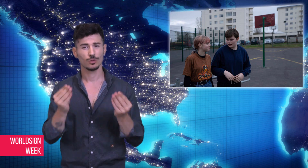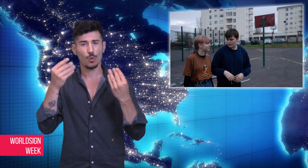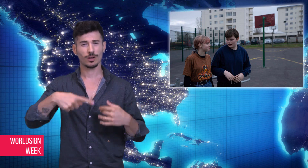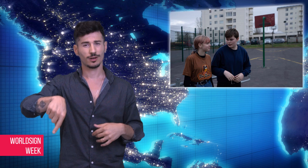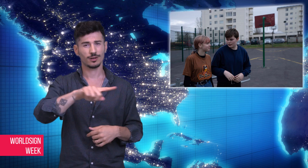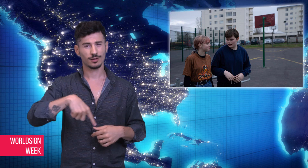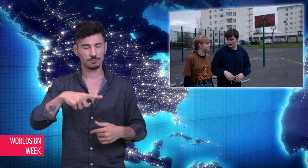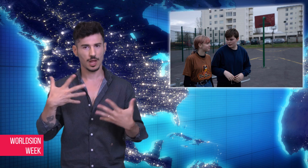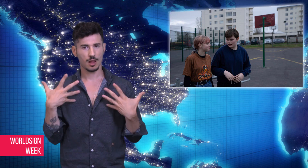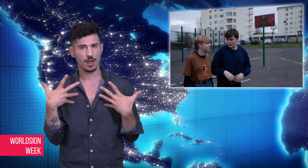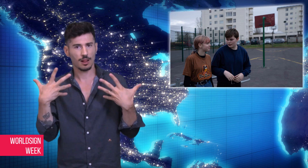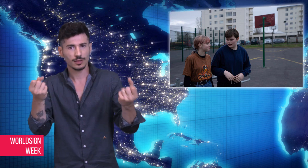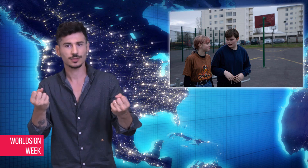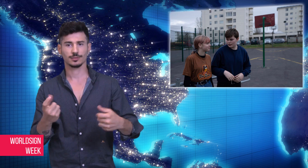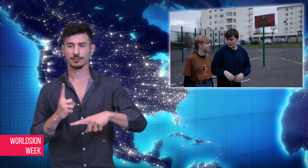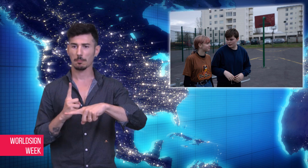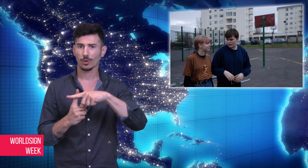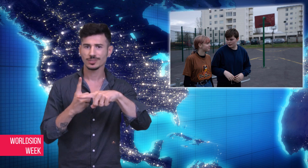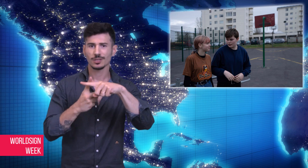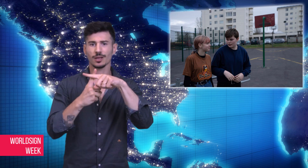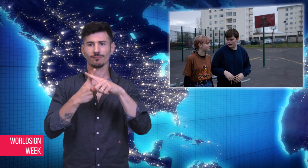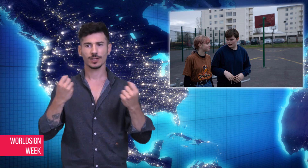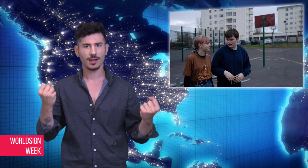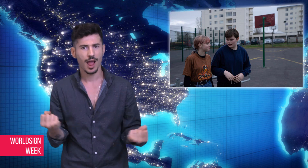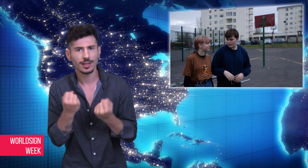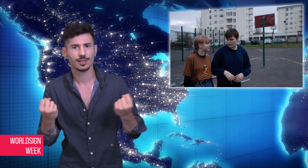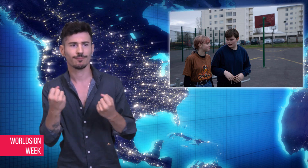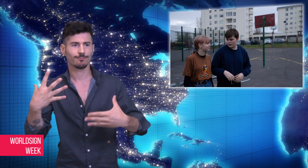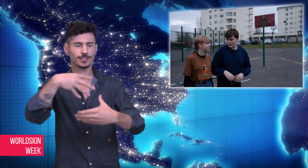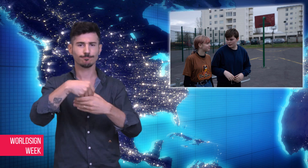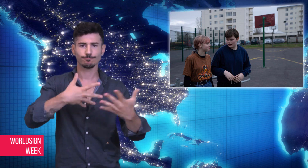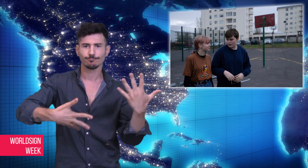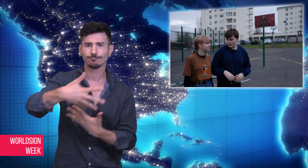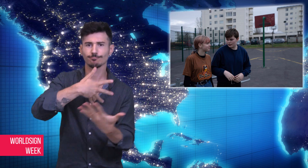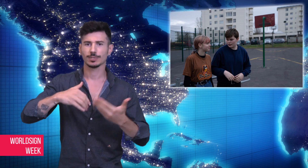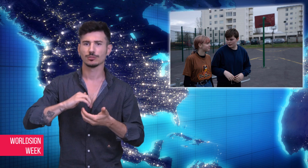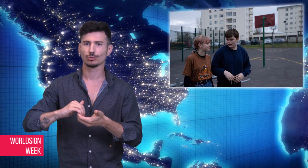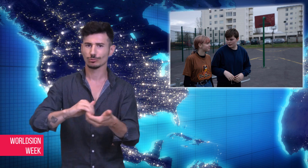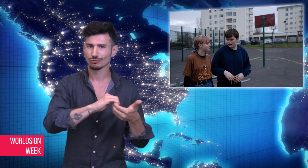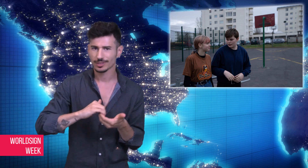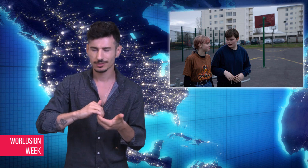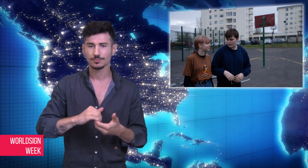Their goal is to ensure that their youth become